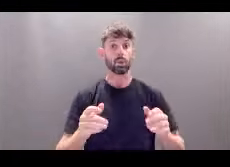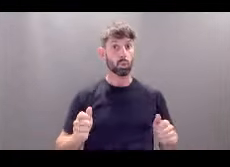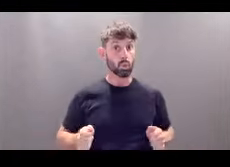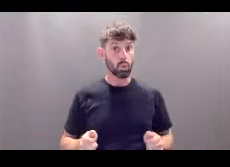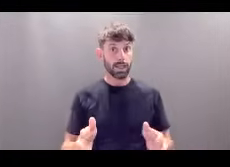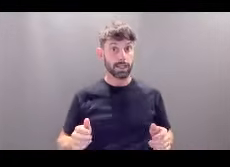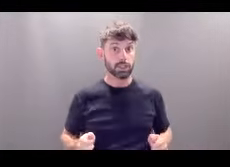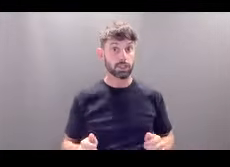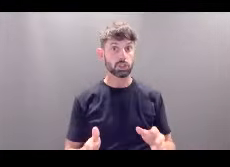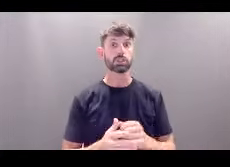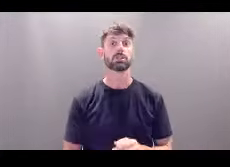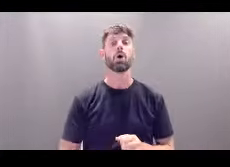or pressure care mattresses.